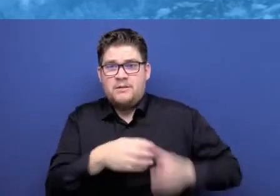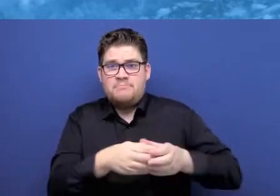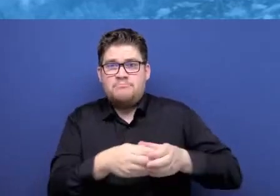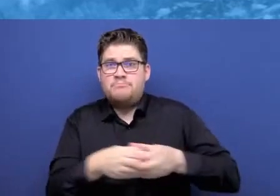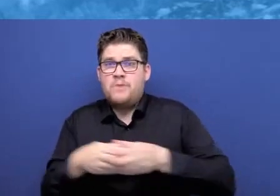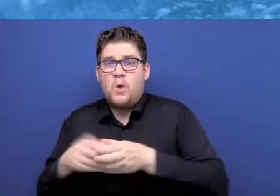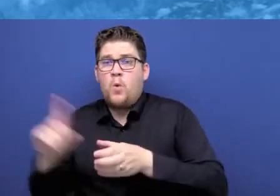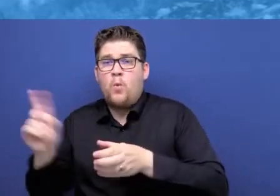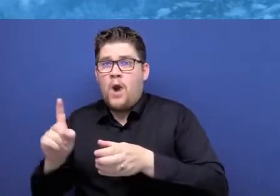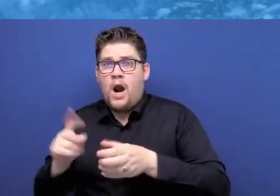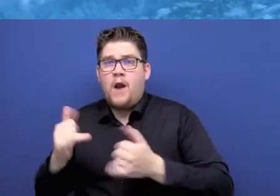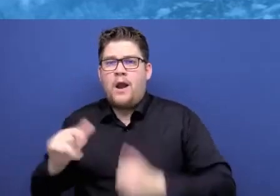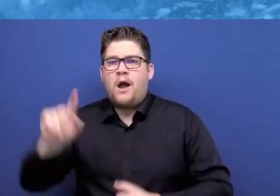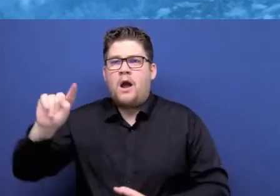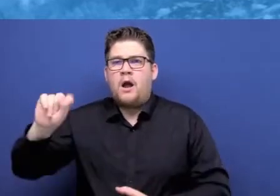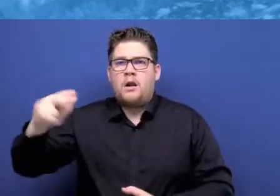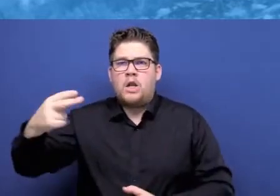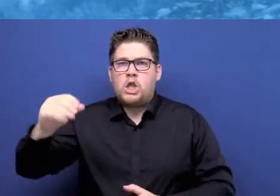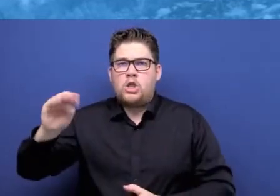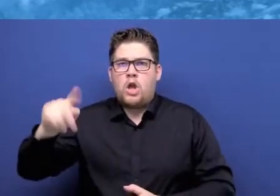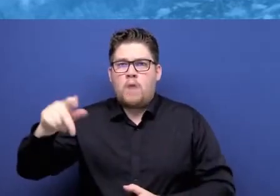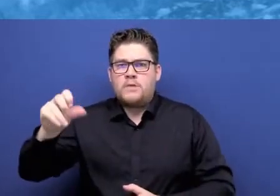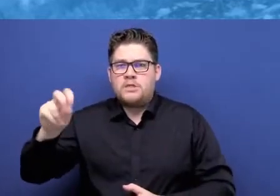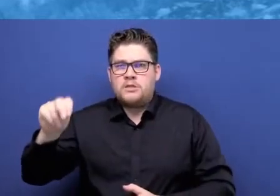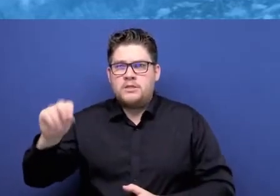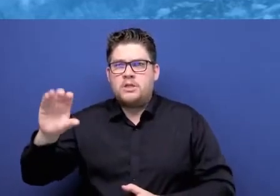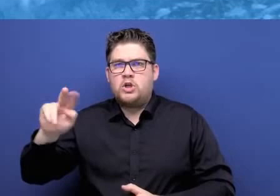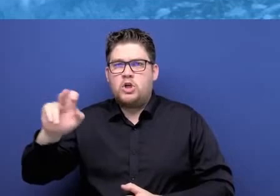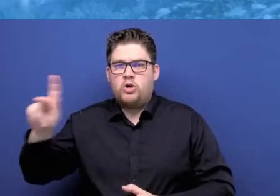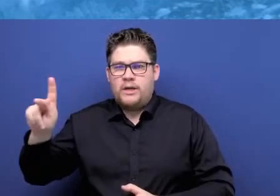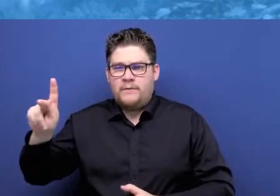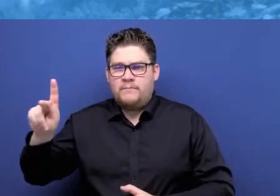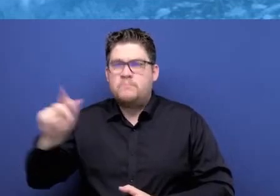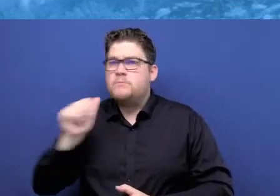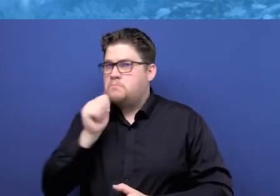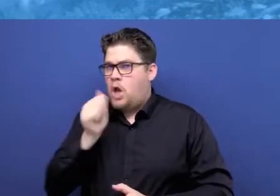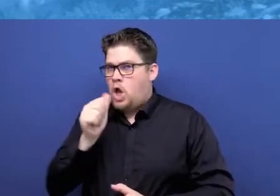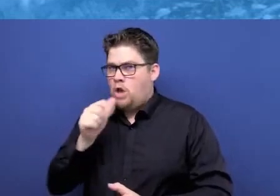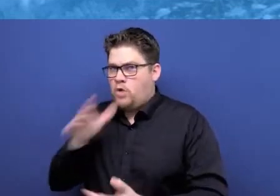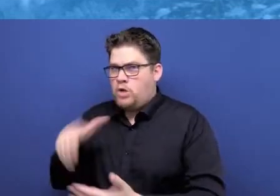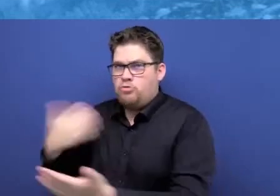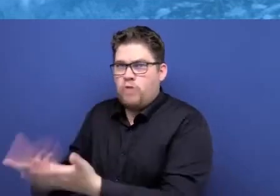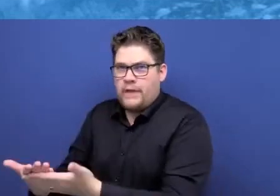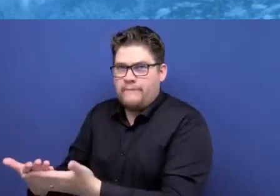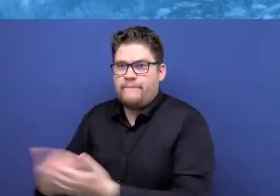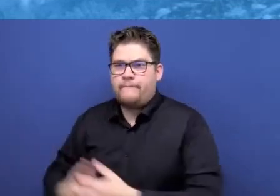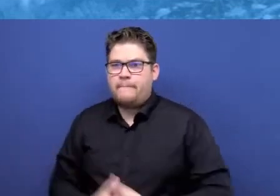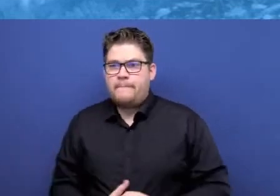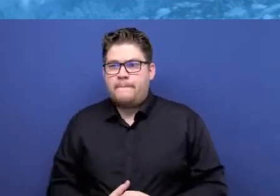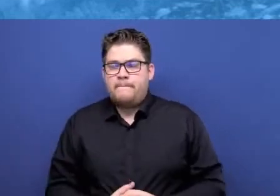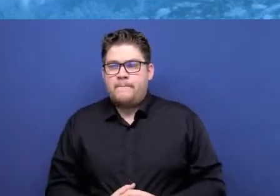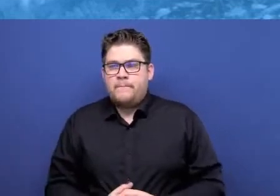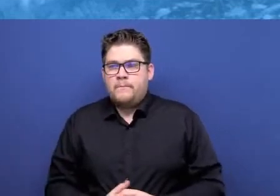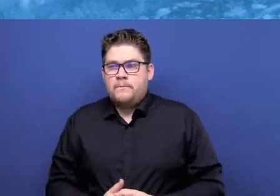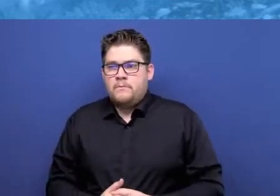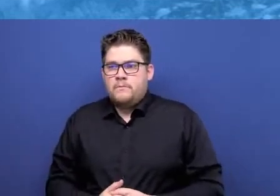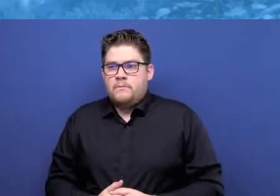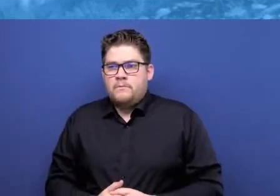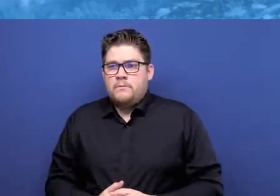they their first days tomorrow And if I'm if I'm understanding correctly, the next, um, the